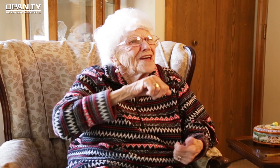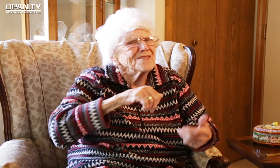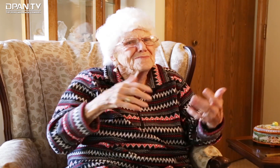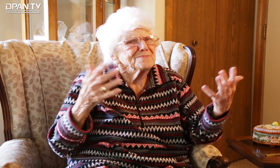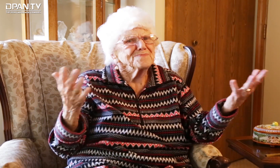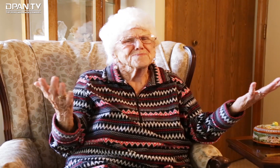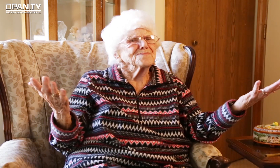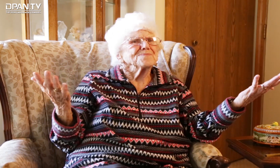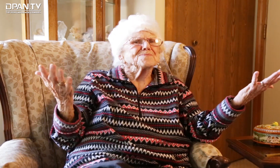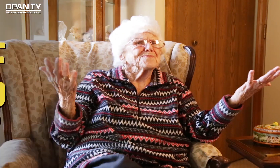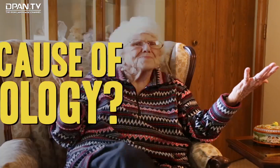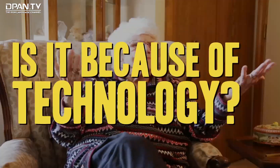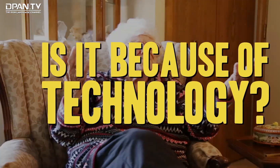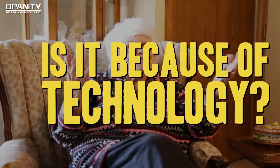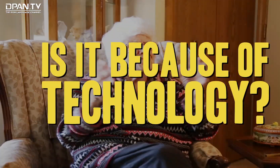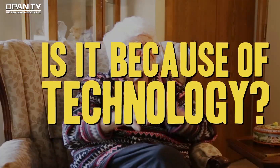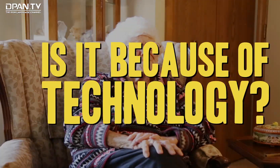We need to help each other, but...